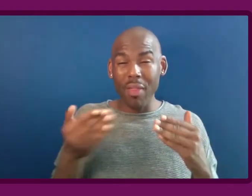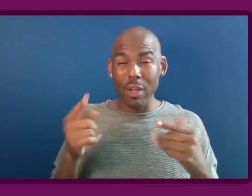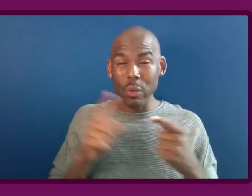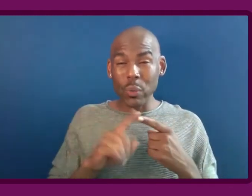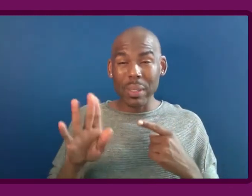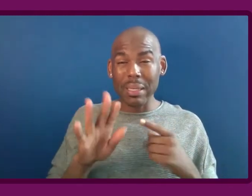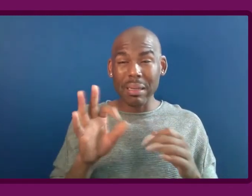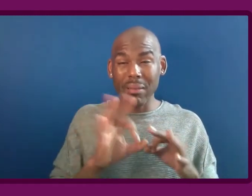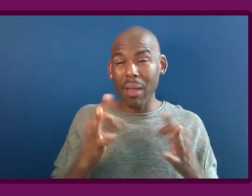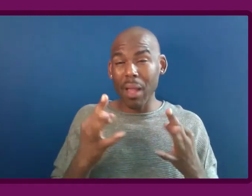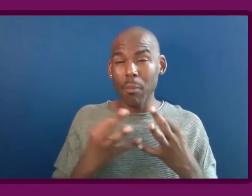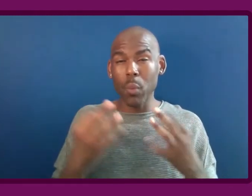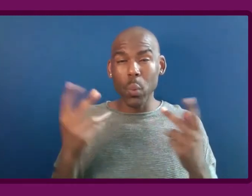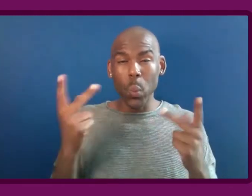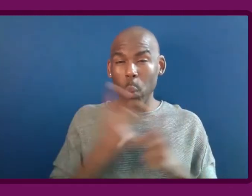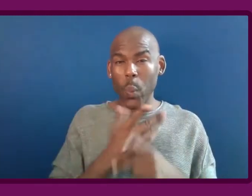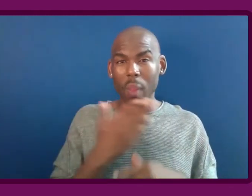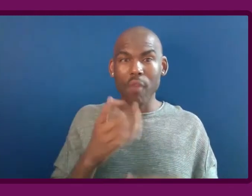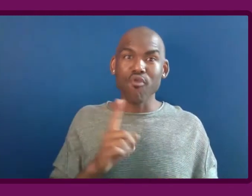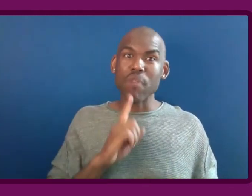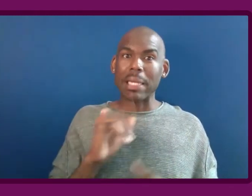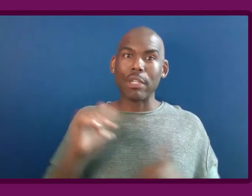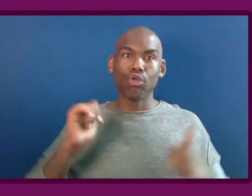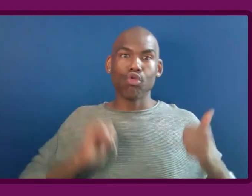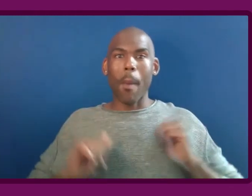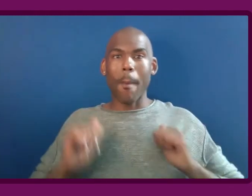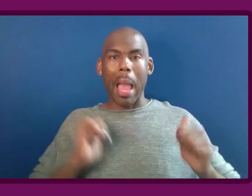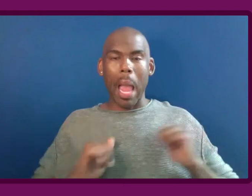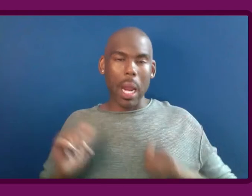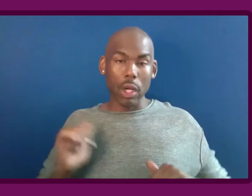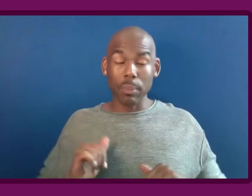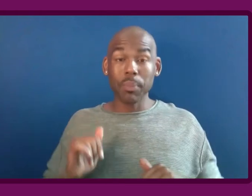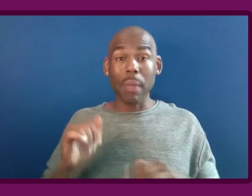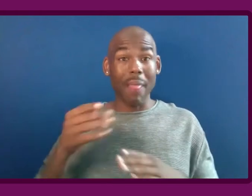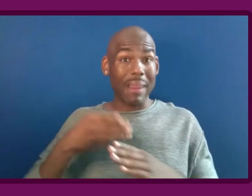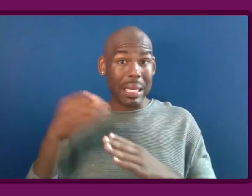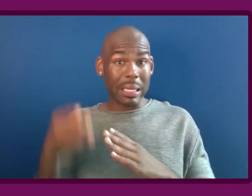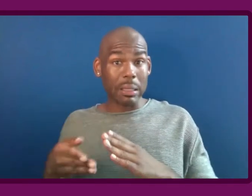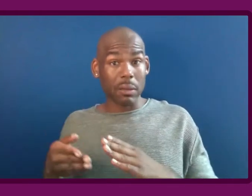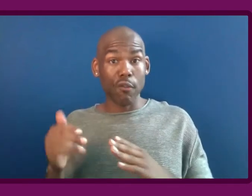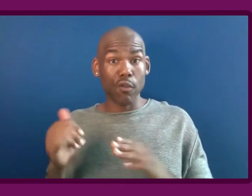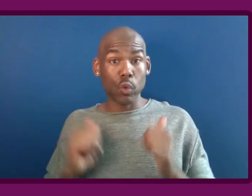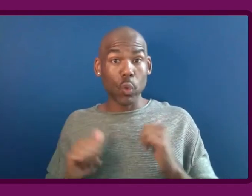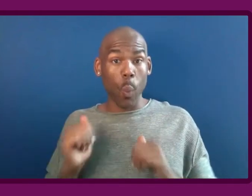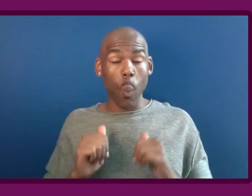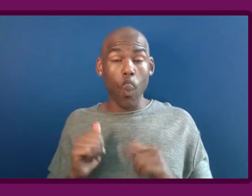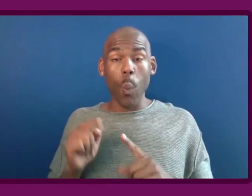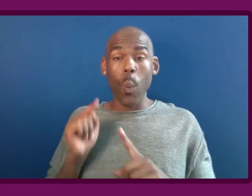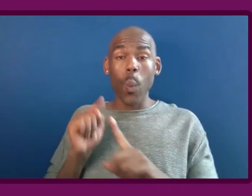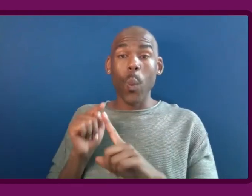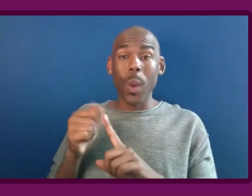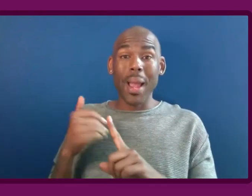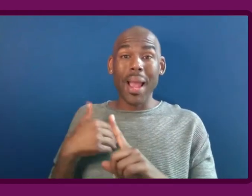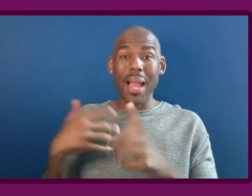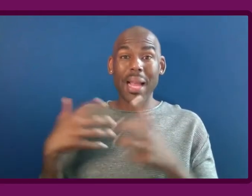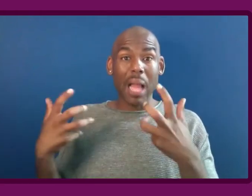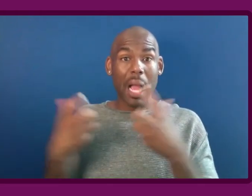everybody, the worst thing you've ever seen, super dramatic. At the end, the ending is that he has an